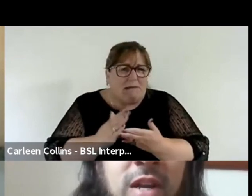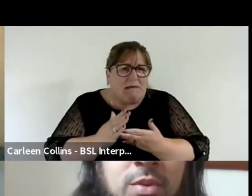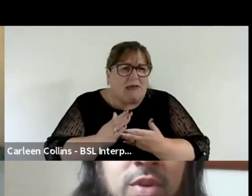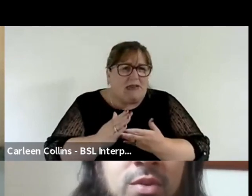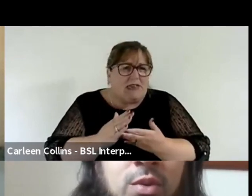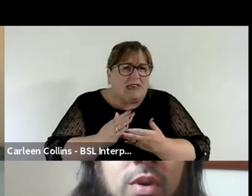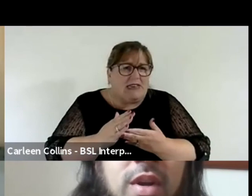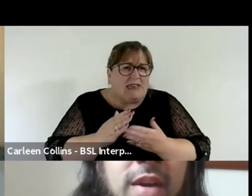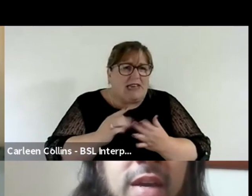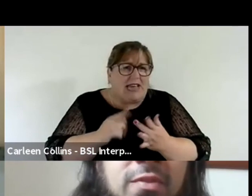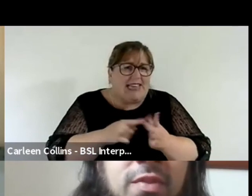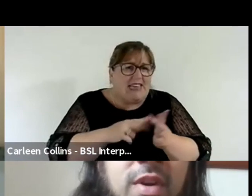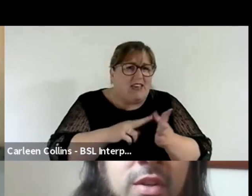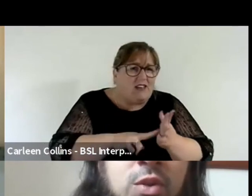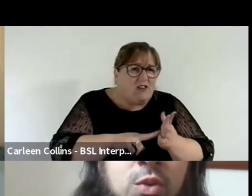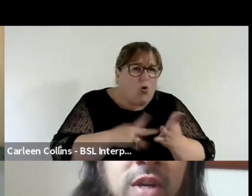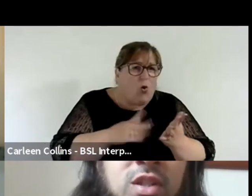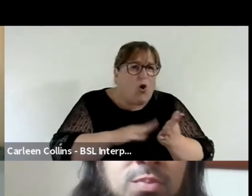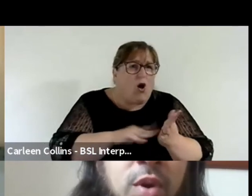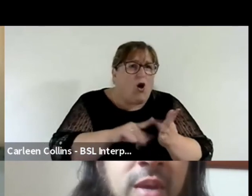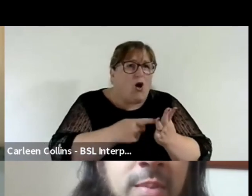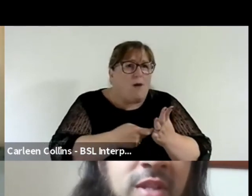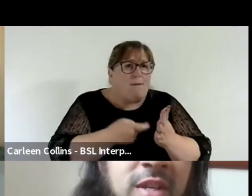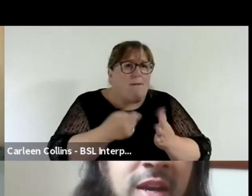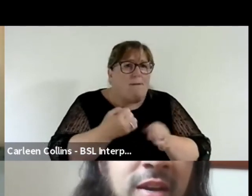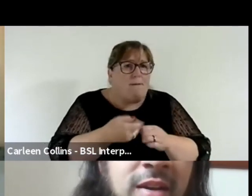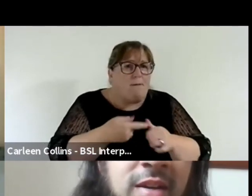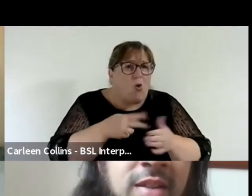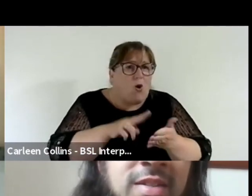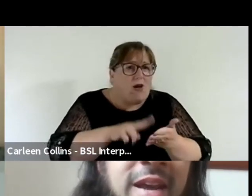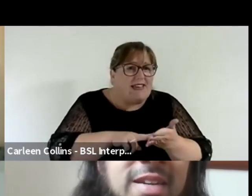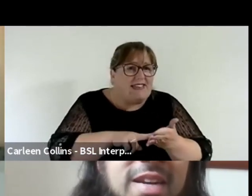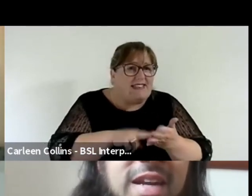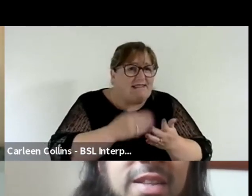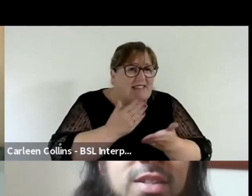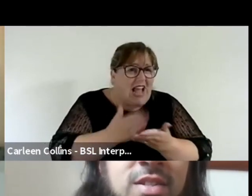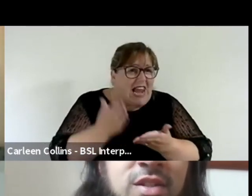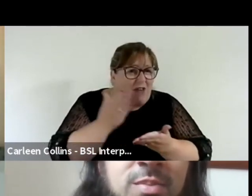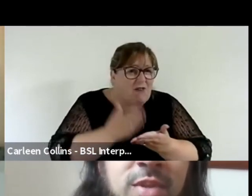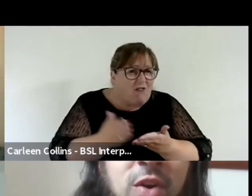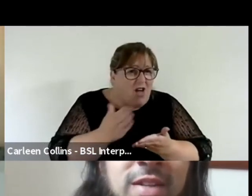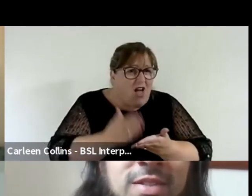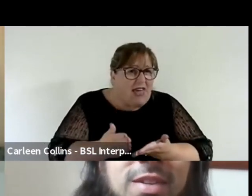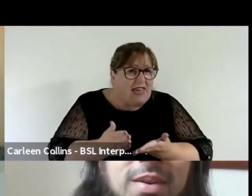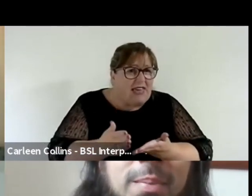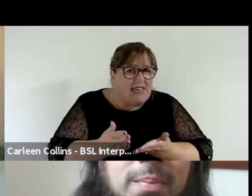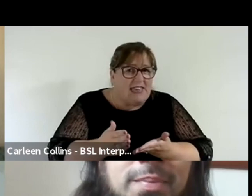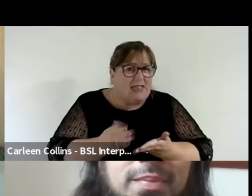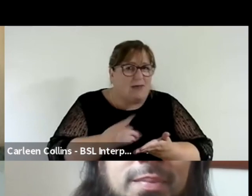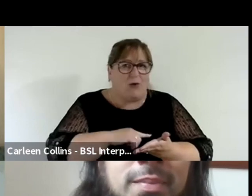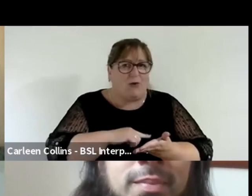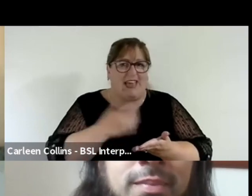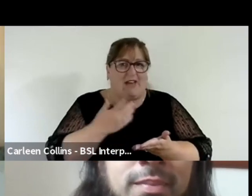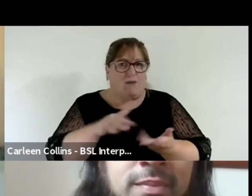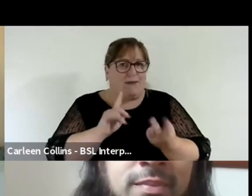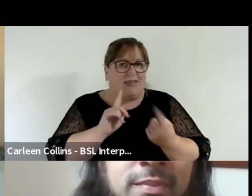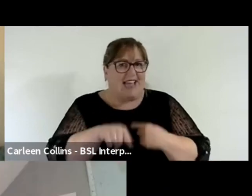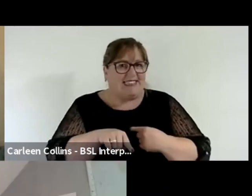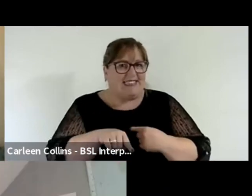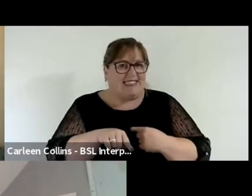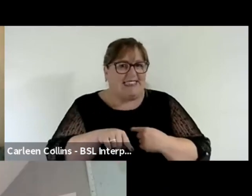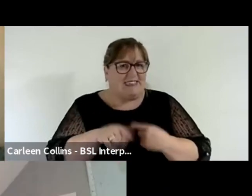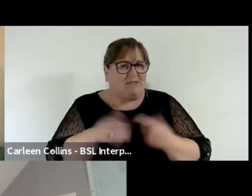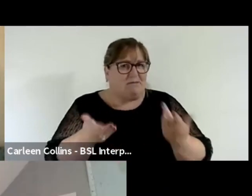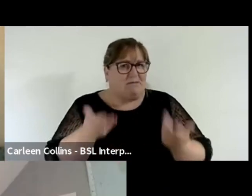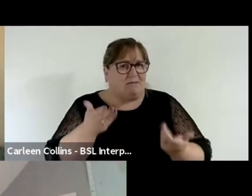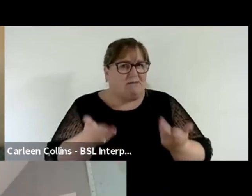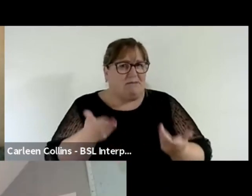I think there are a few questions pending that have been marked as answer, will answer live.